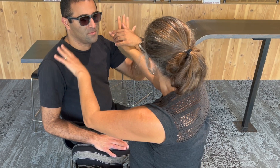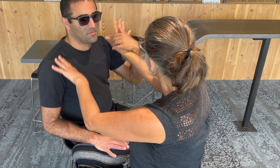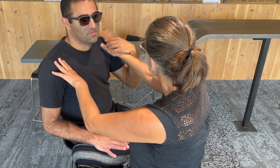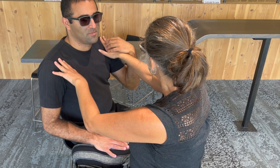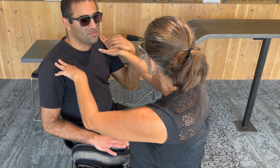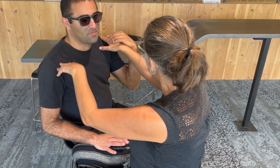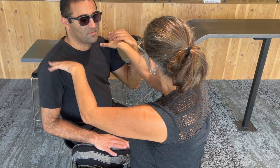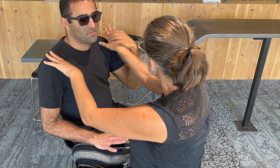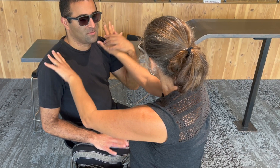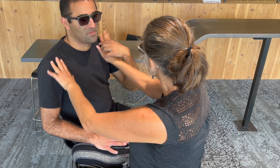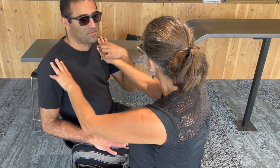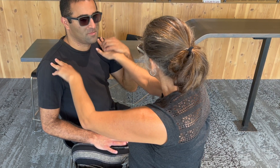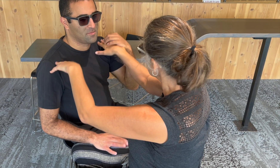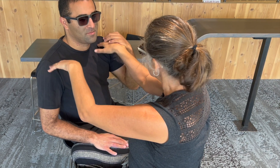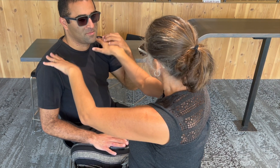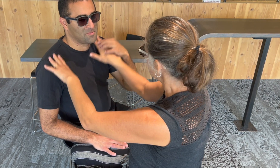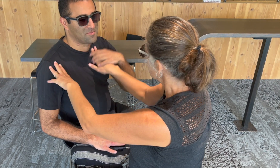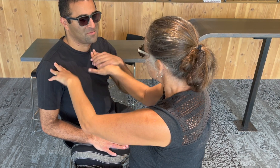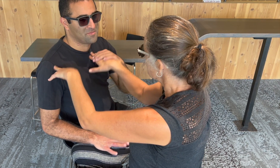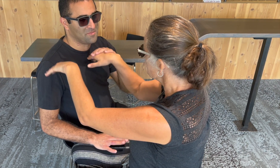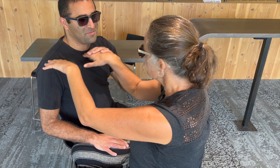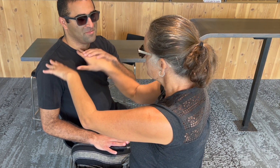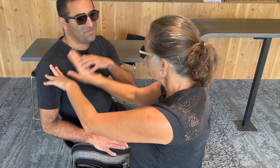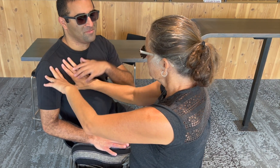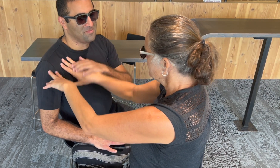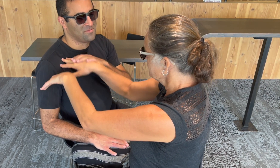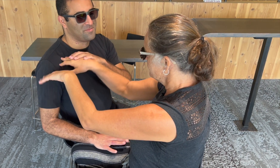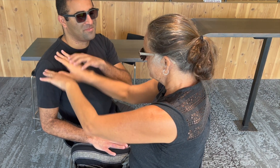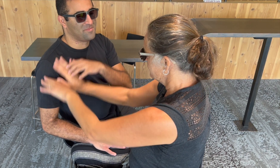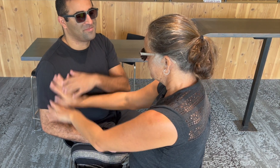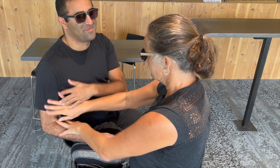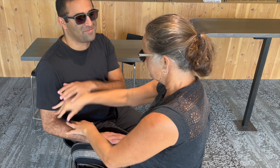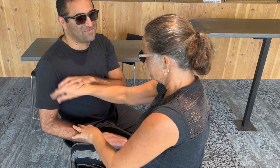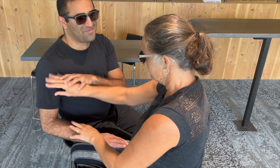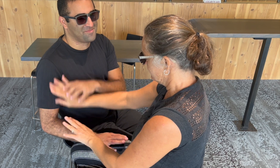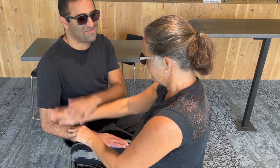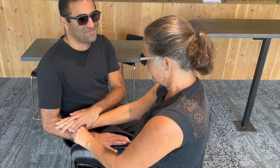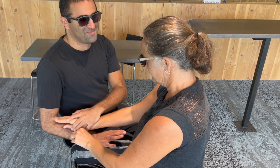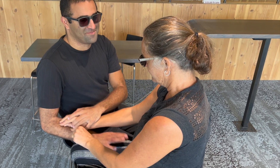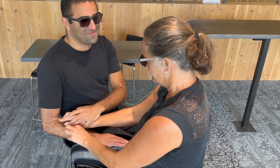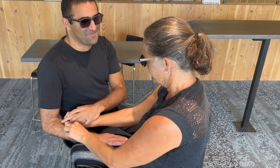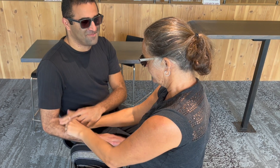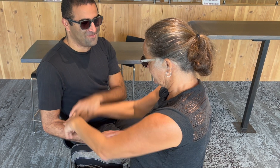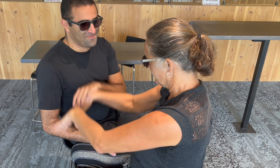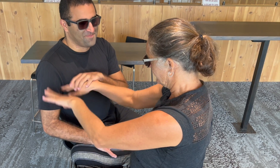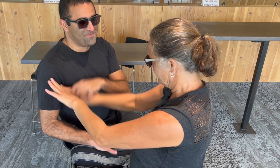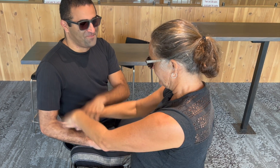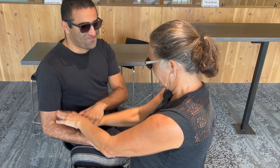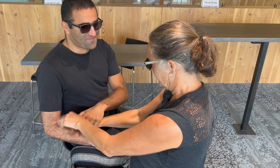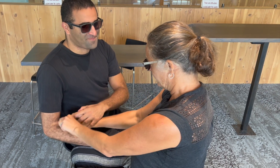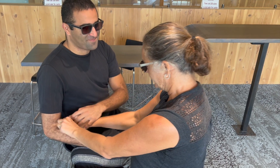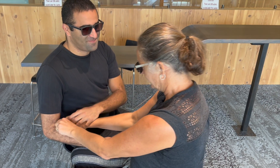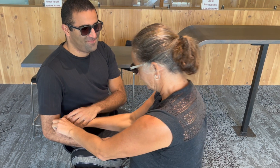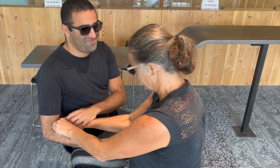sunny day at the beach. Birds flapped by us in the sky, and one by one they landed and dug into the sand,